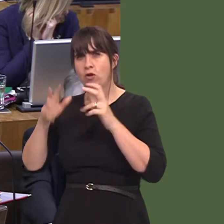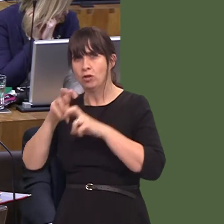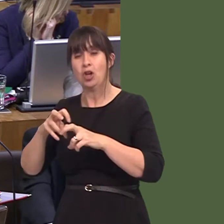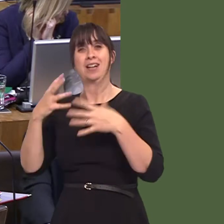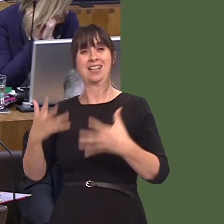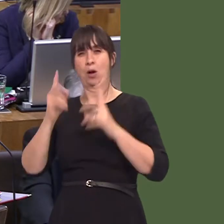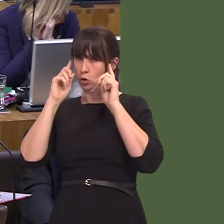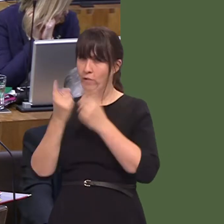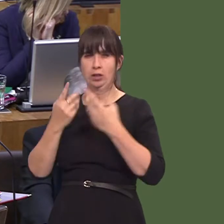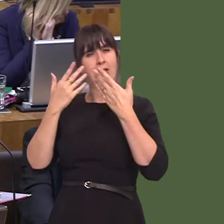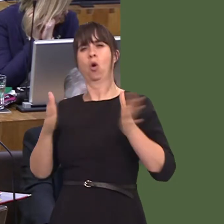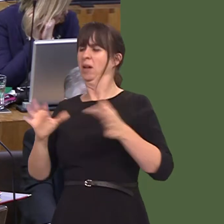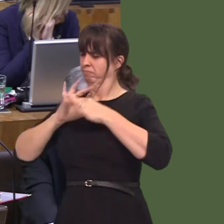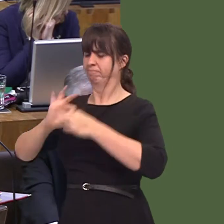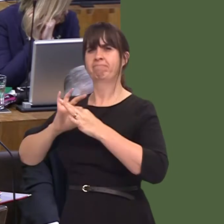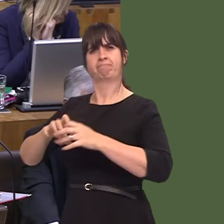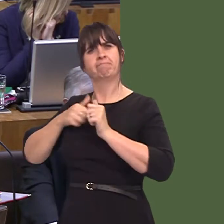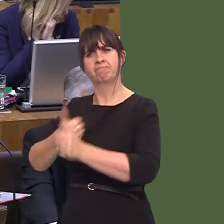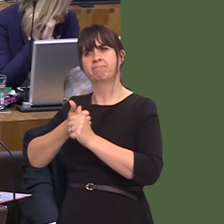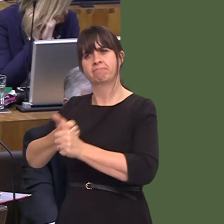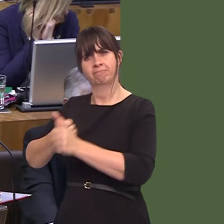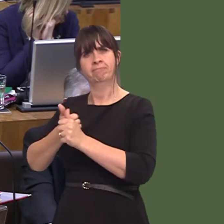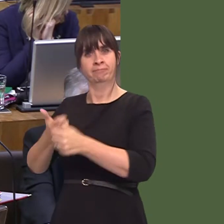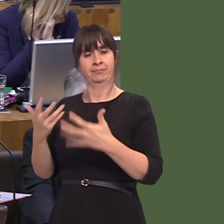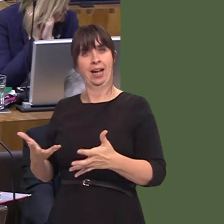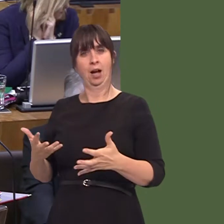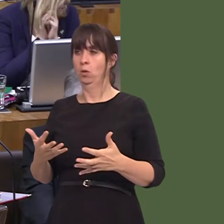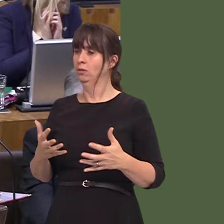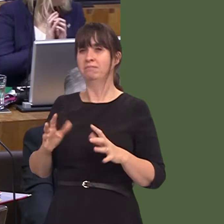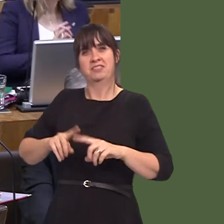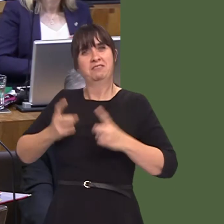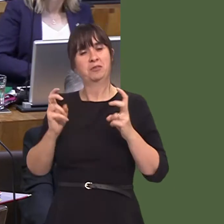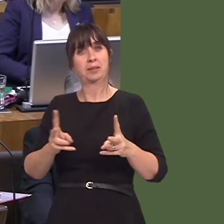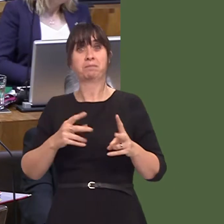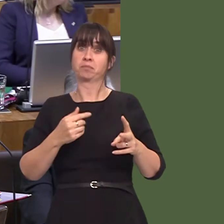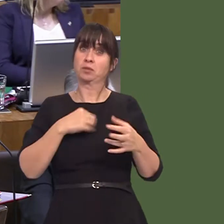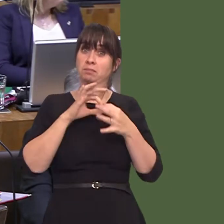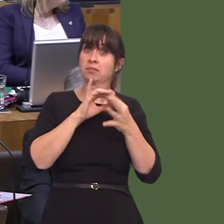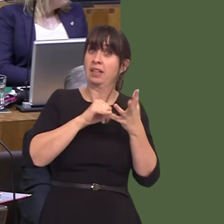Our universities are very much on board now, and we have worked with organisations like the FSB.